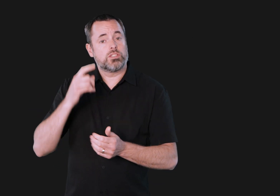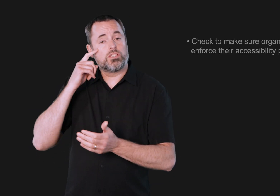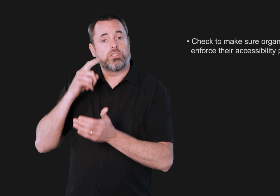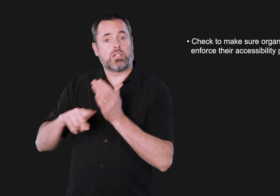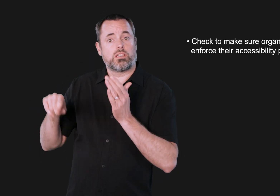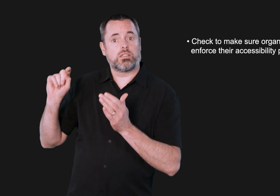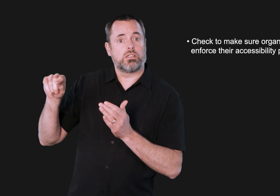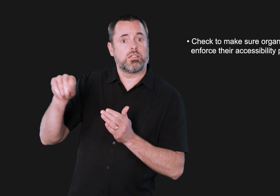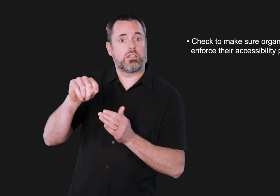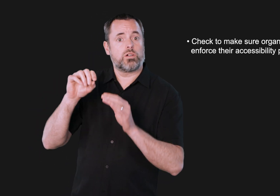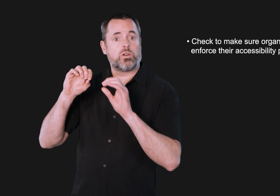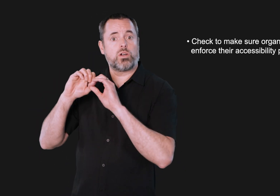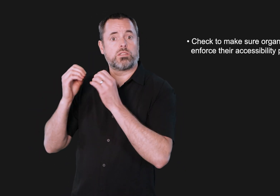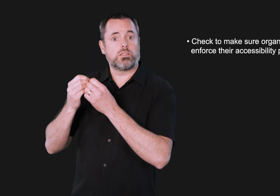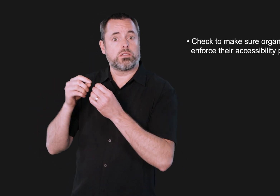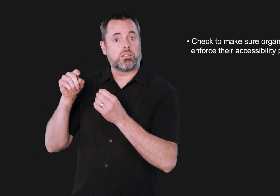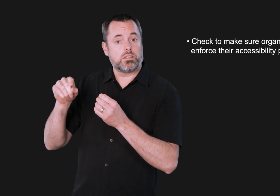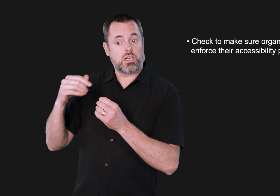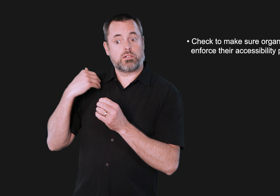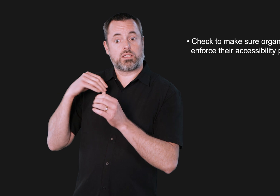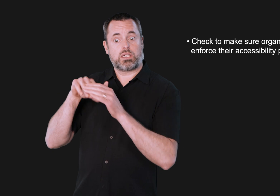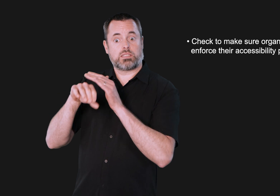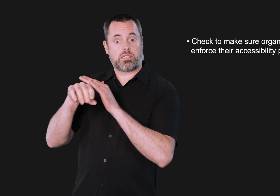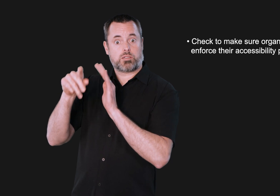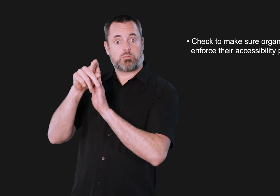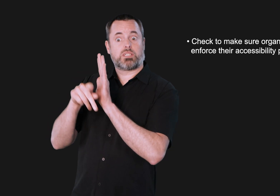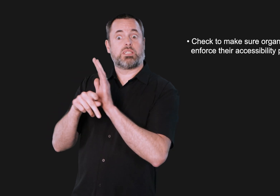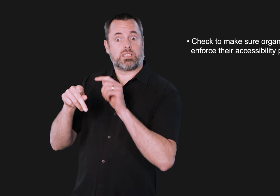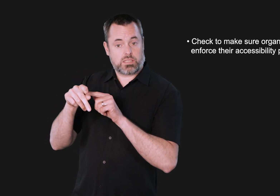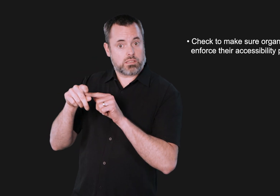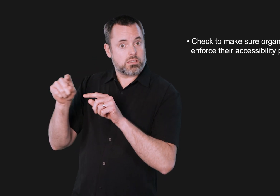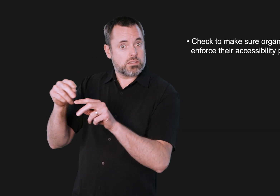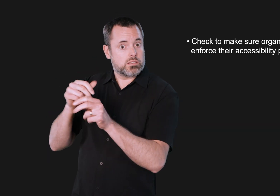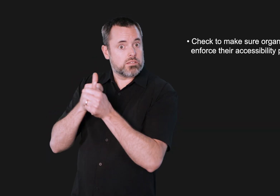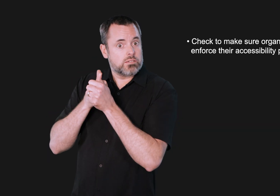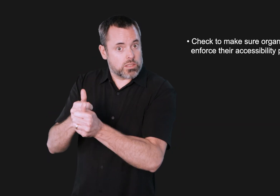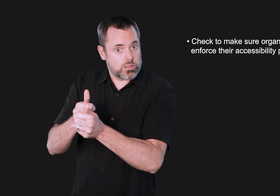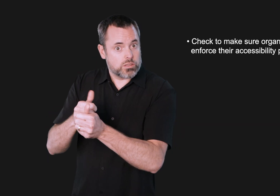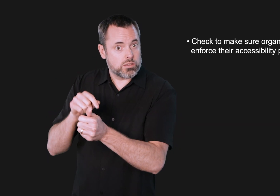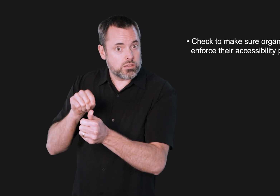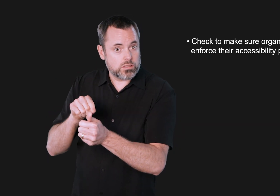• Check to make sure organizations enforce their accessibility policy